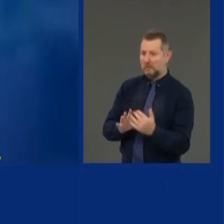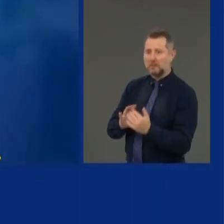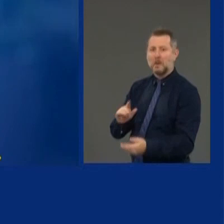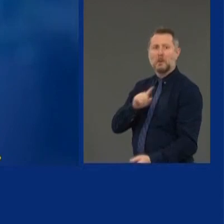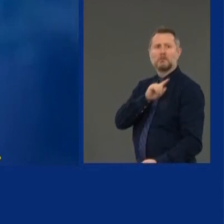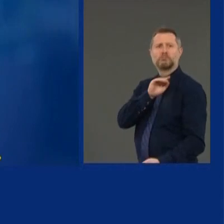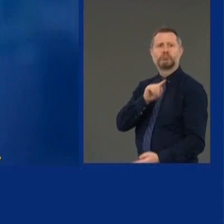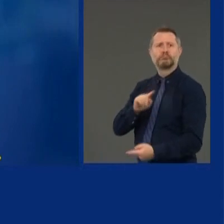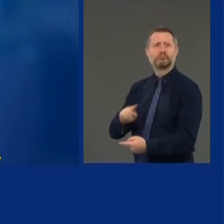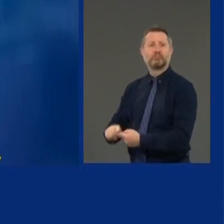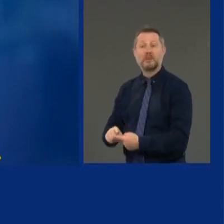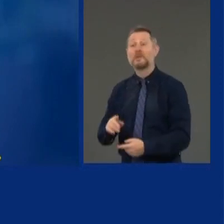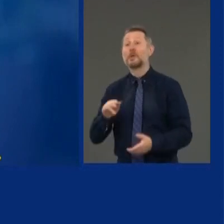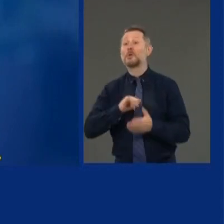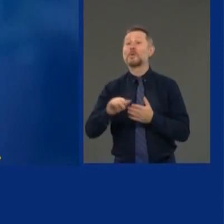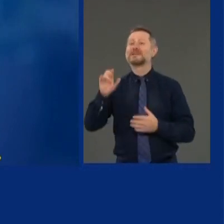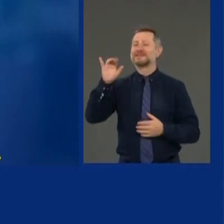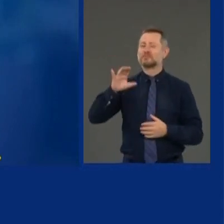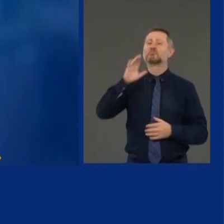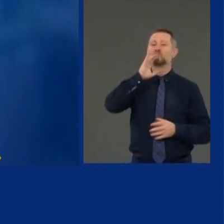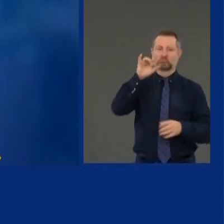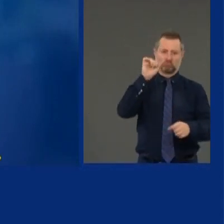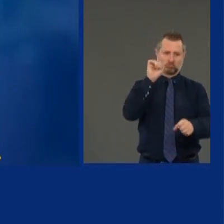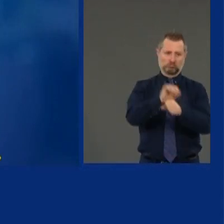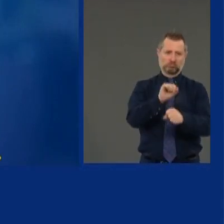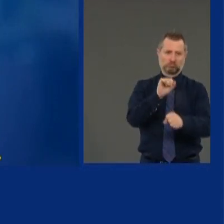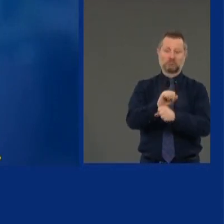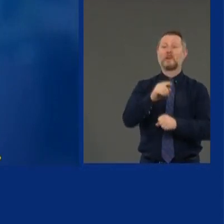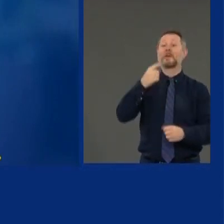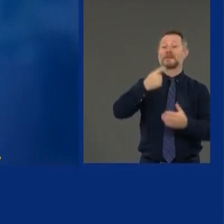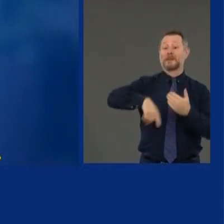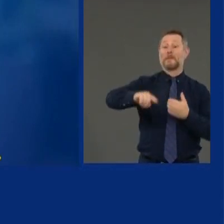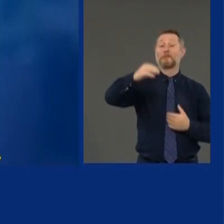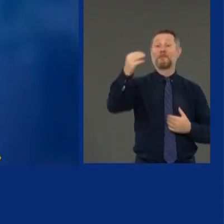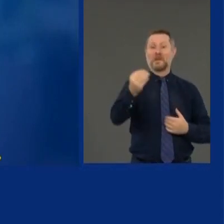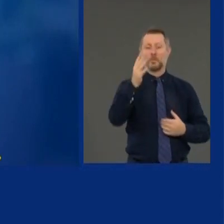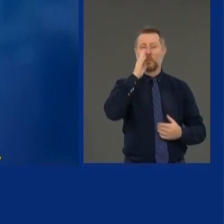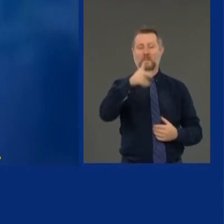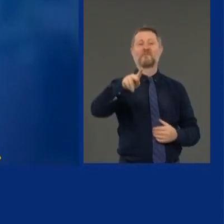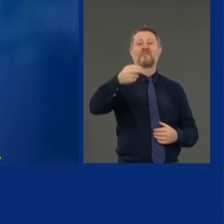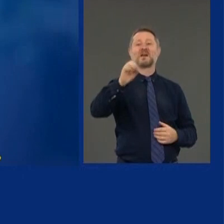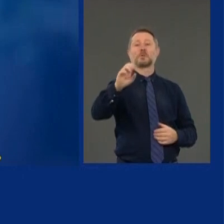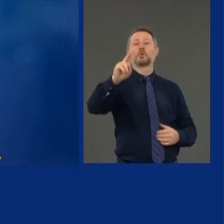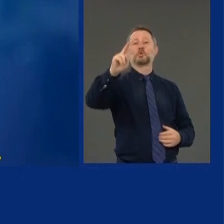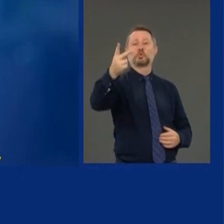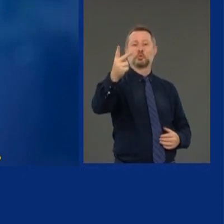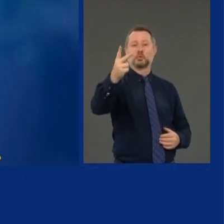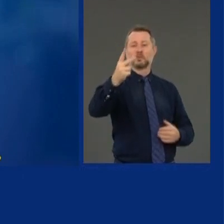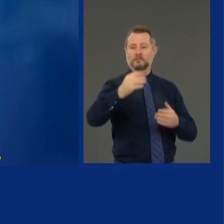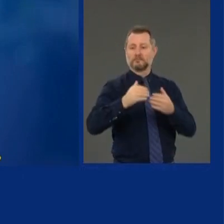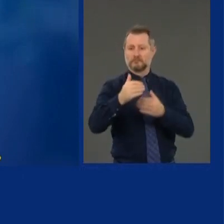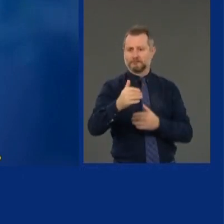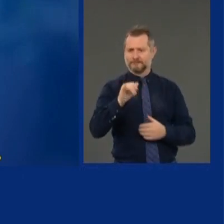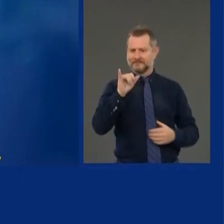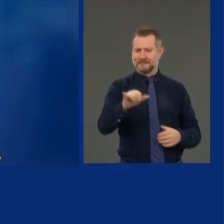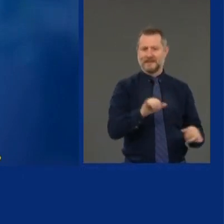HOSPITALIZATIONS SINCE REOPENING, THE NUMBERS ARE GOOD.